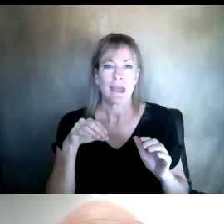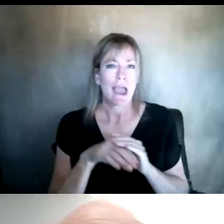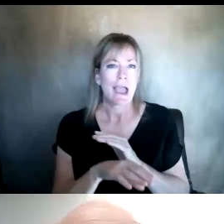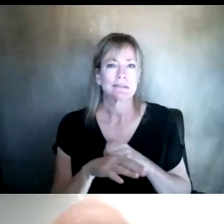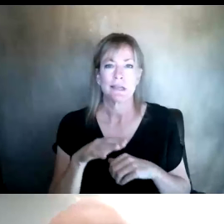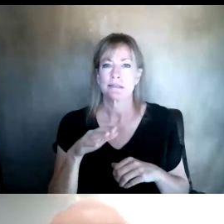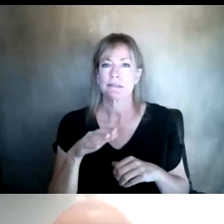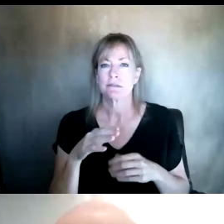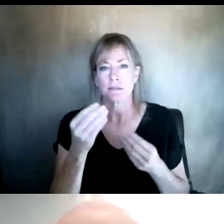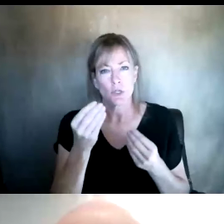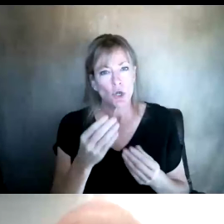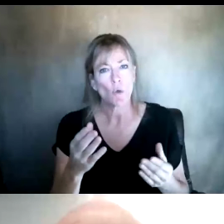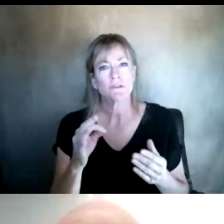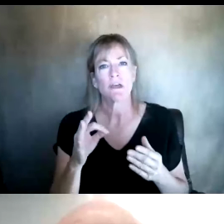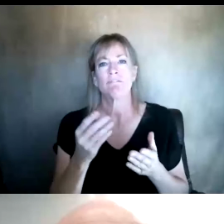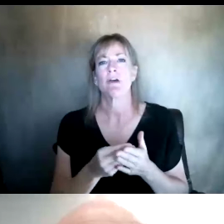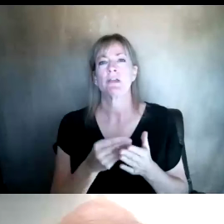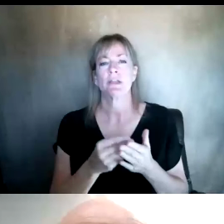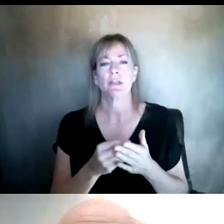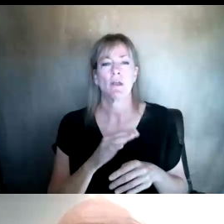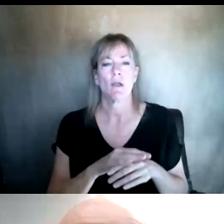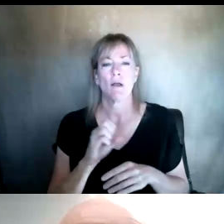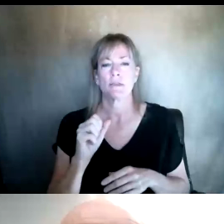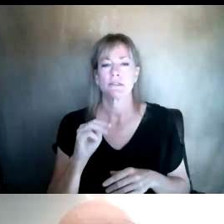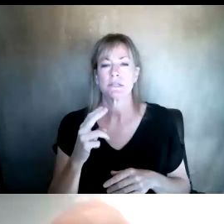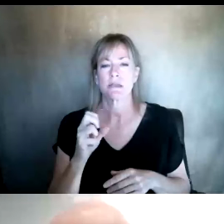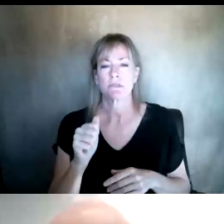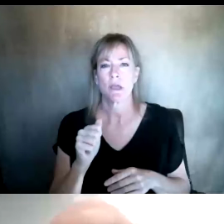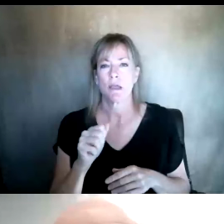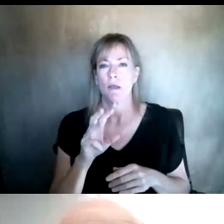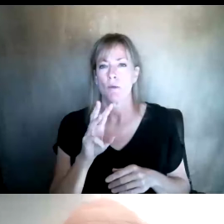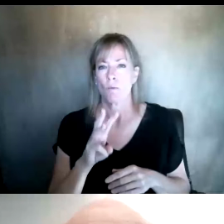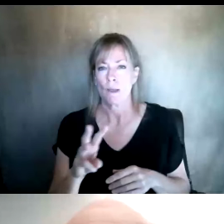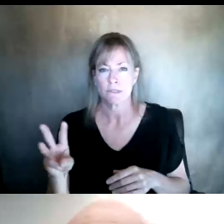OPPORTUNITIES ON THE SAMHSA WEBSITE. LET ME MENTION WHAT THEY